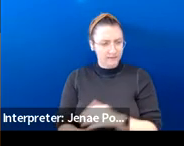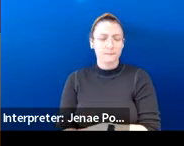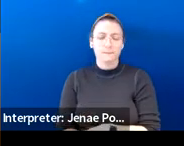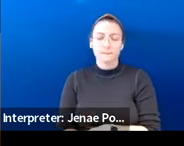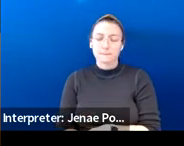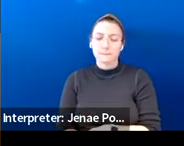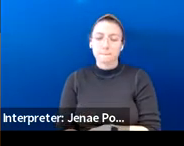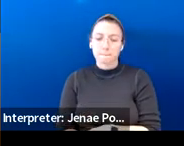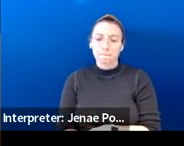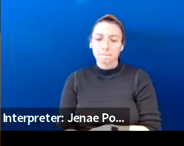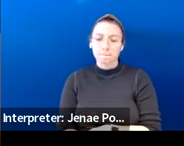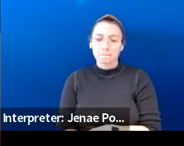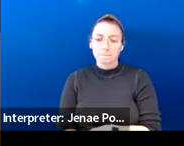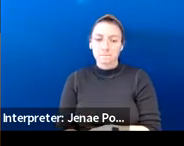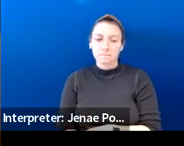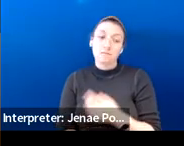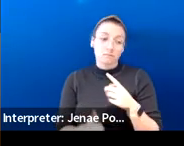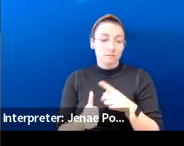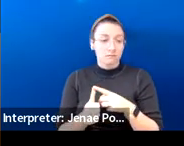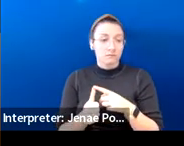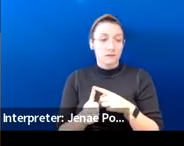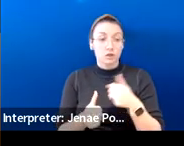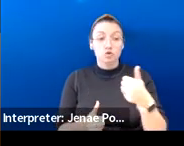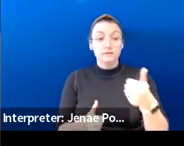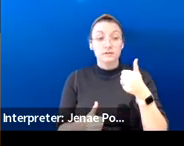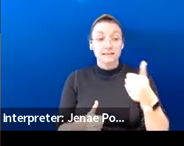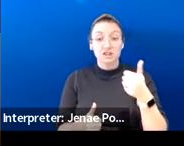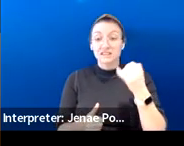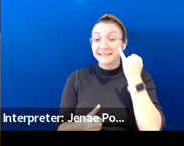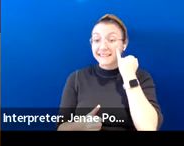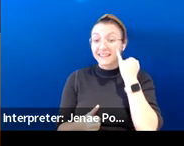So one thing only talk about is transportation students who are experiencing trouble with child protection school.